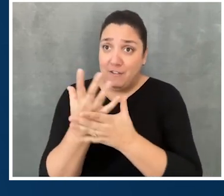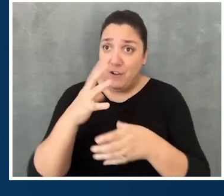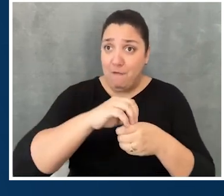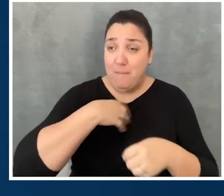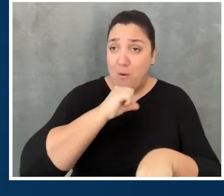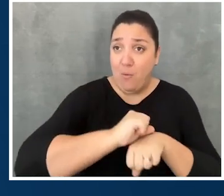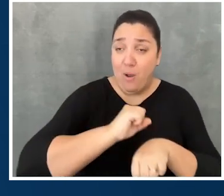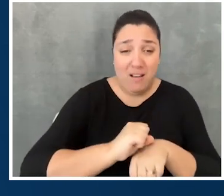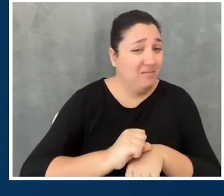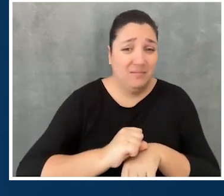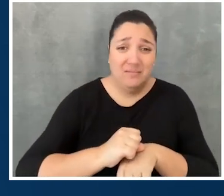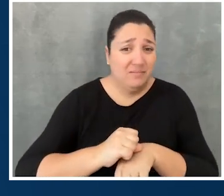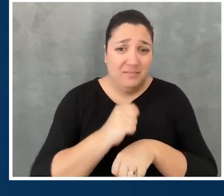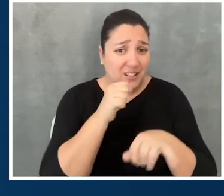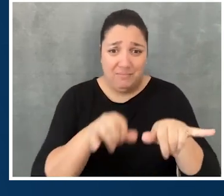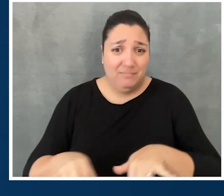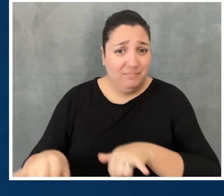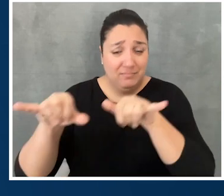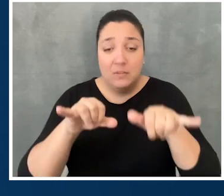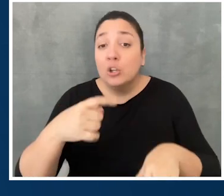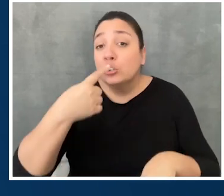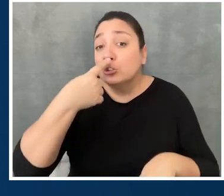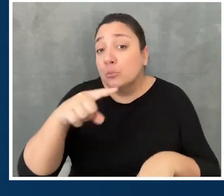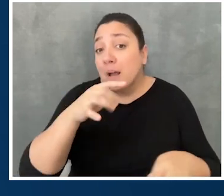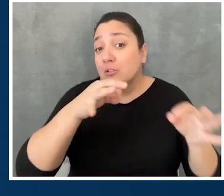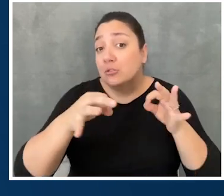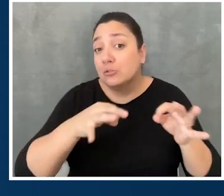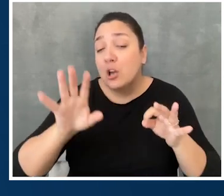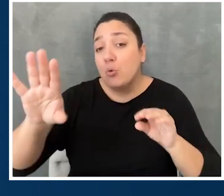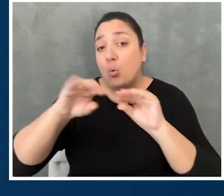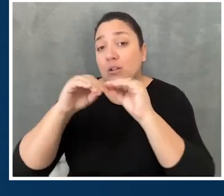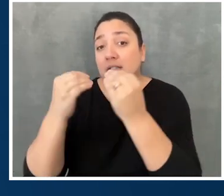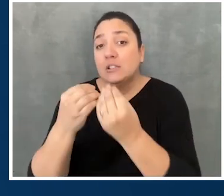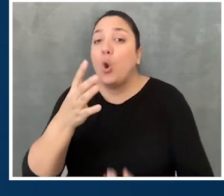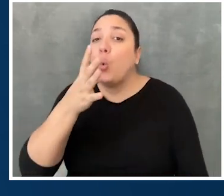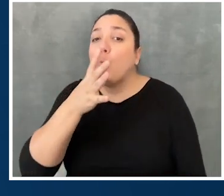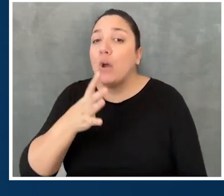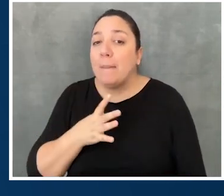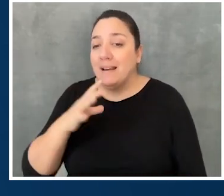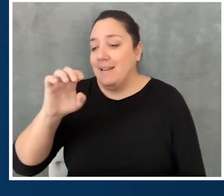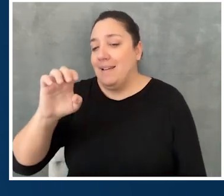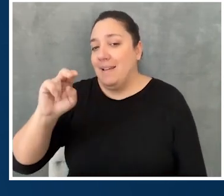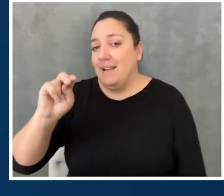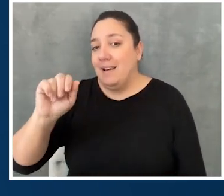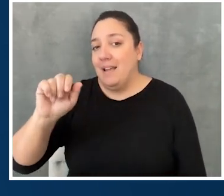Talk to us a little bit about Women Enabled International. And so you've been there for about three years.